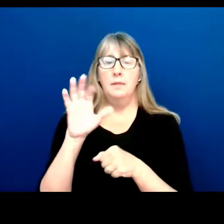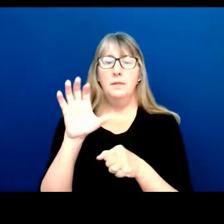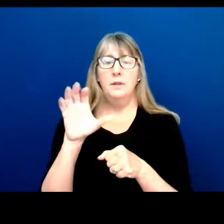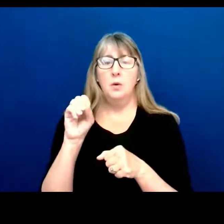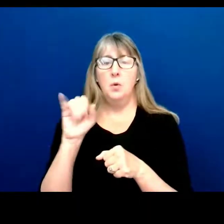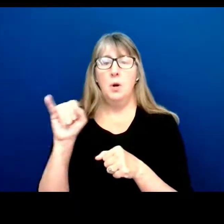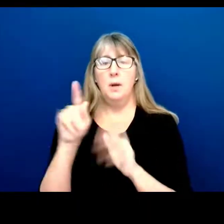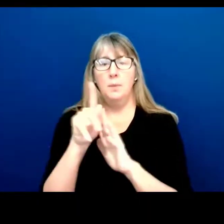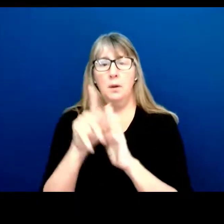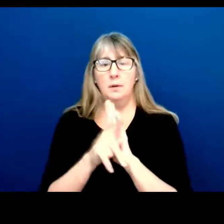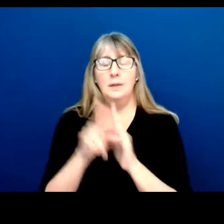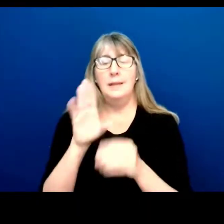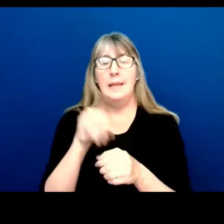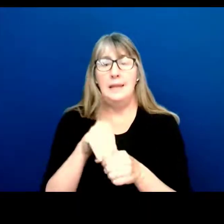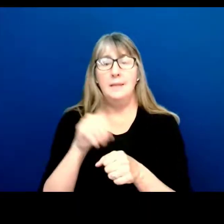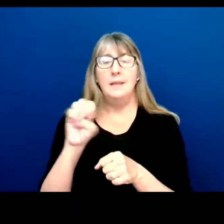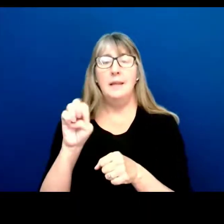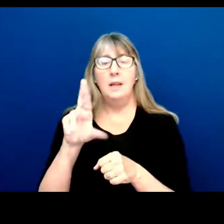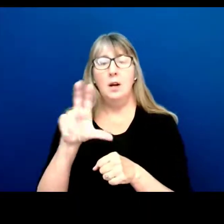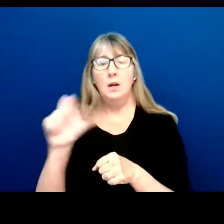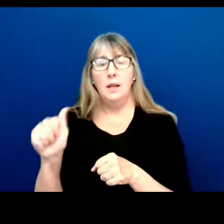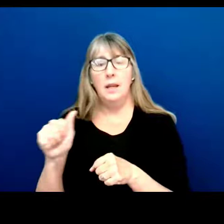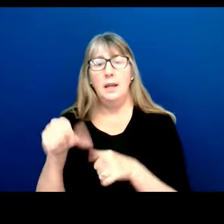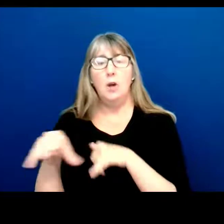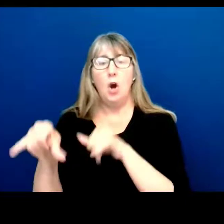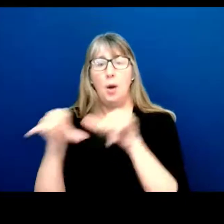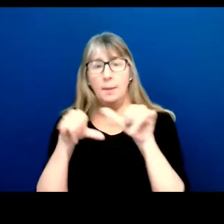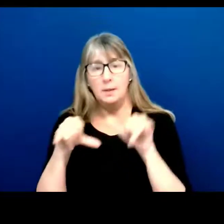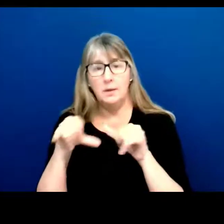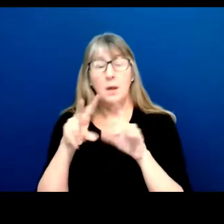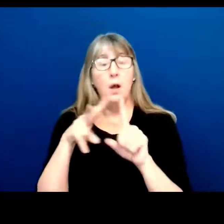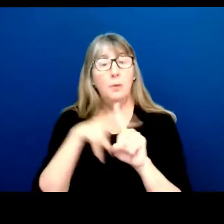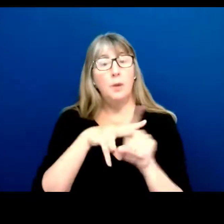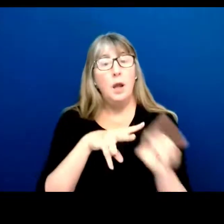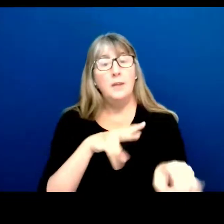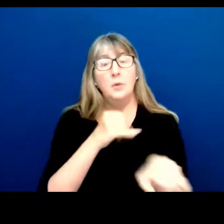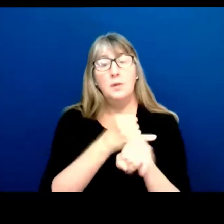Commons apply to Institutions that only are grant recipients?"